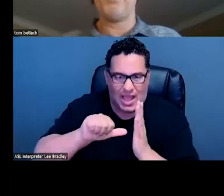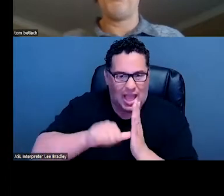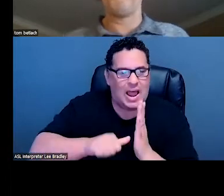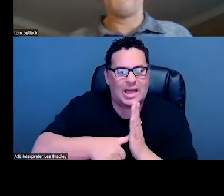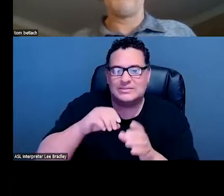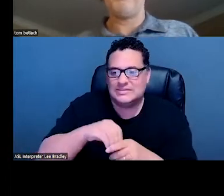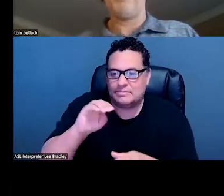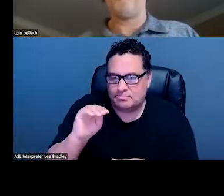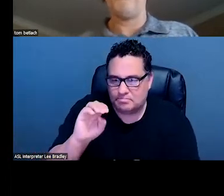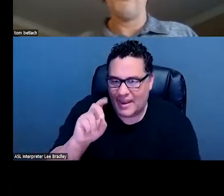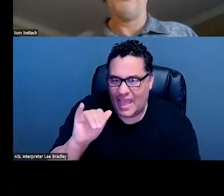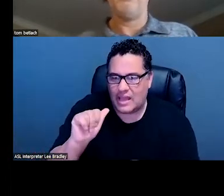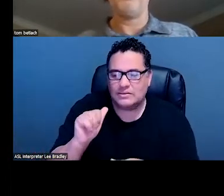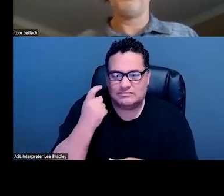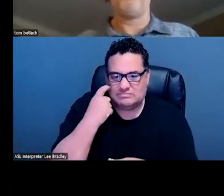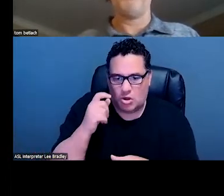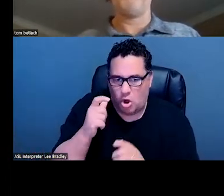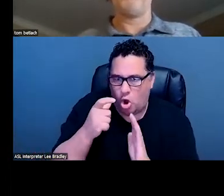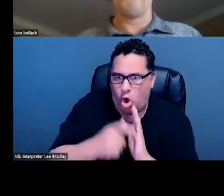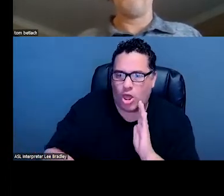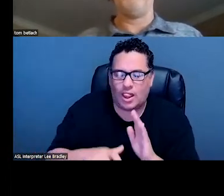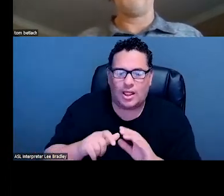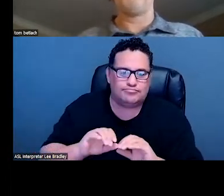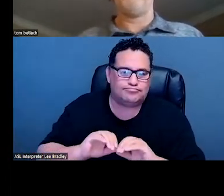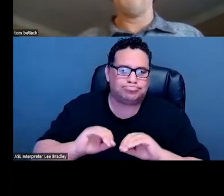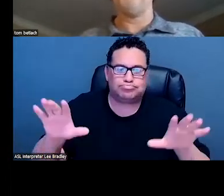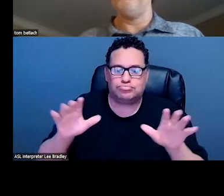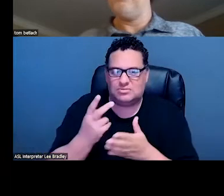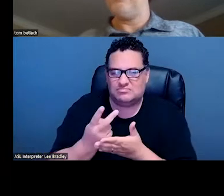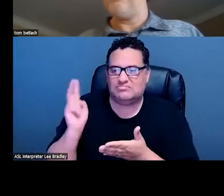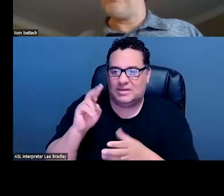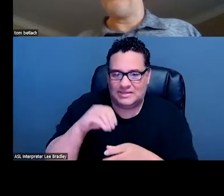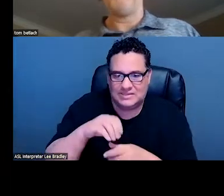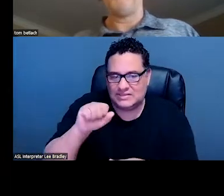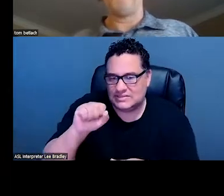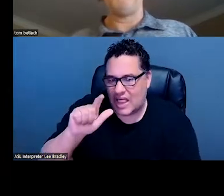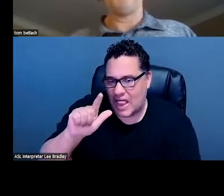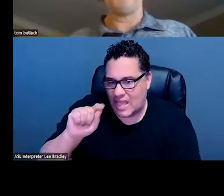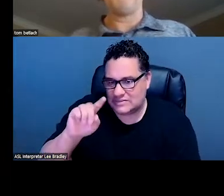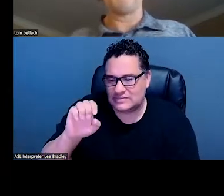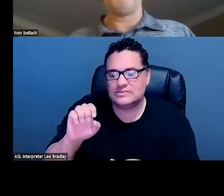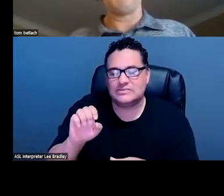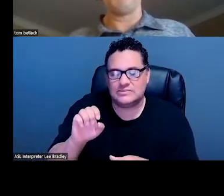ARTICLE THAT CAME OUT, JUST A COUPLE WEEKS AGO, IN SLATE, ANOTHER ONE, THAT CAME OUT,